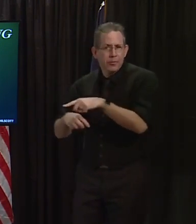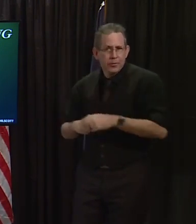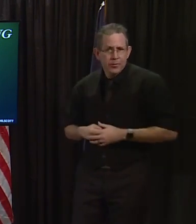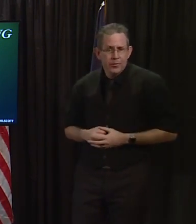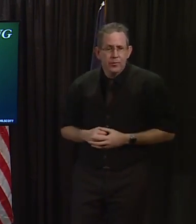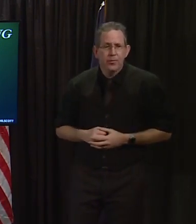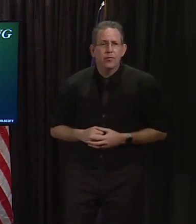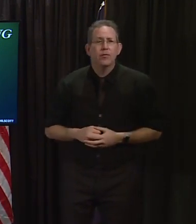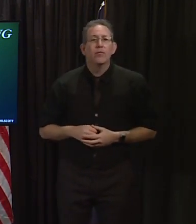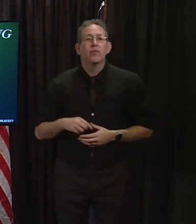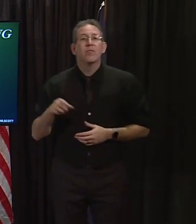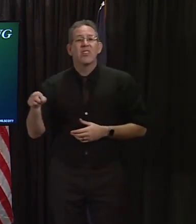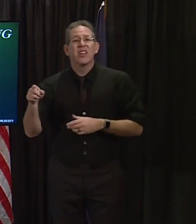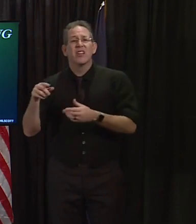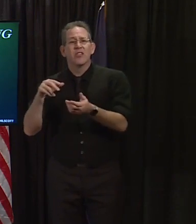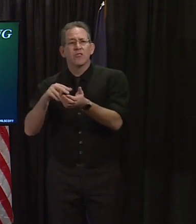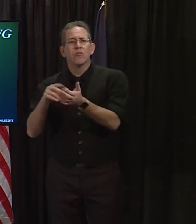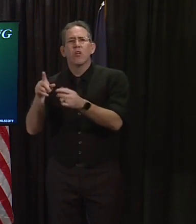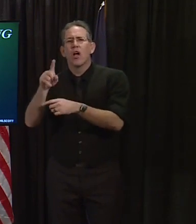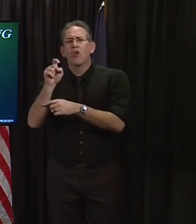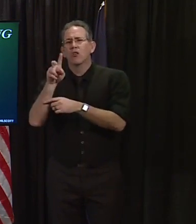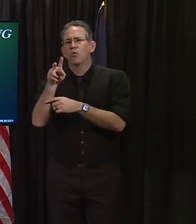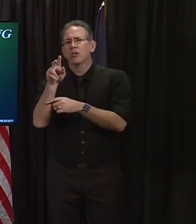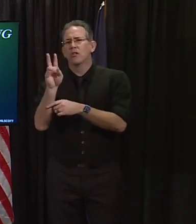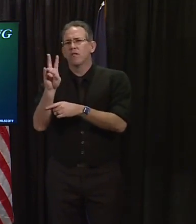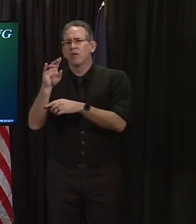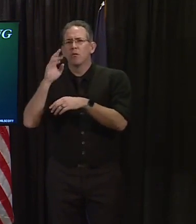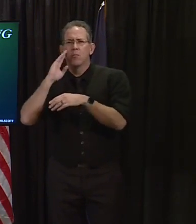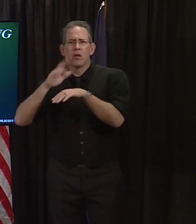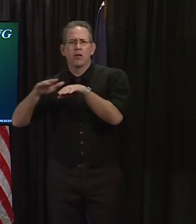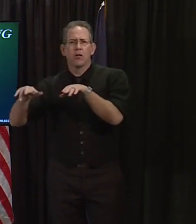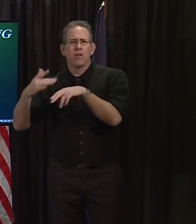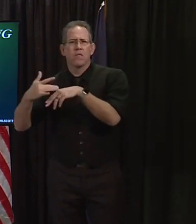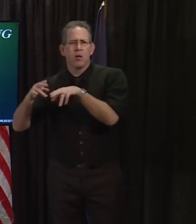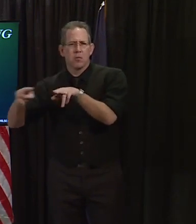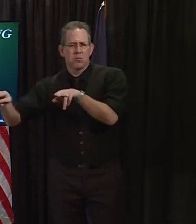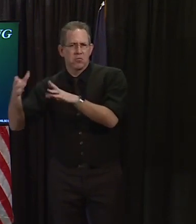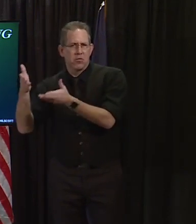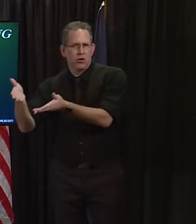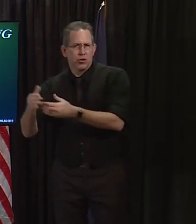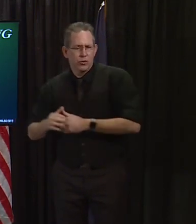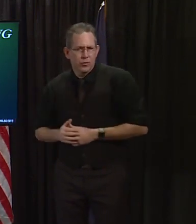facilities across the state. There are currently 91 beds open staffed and